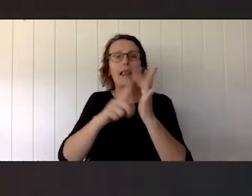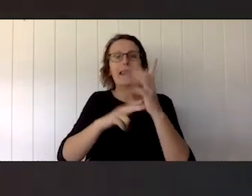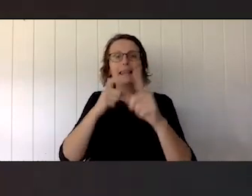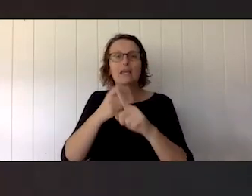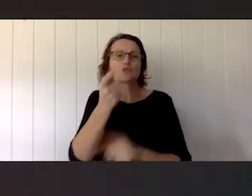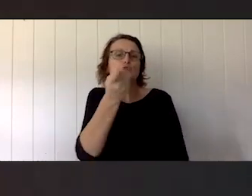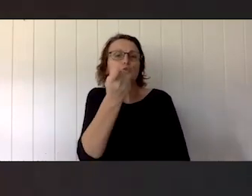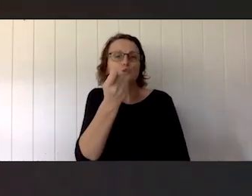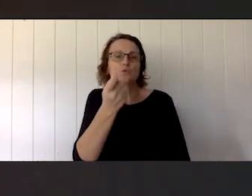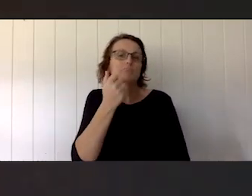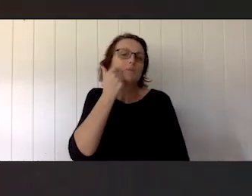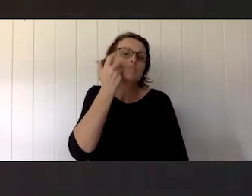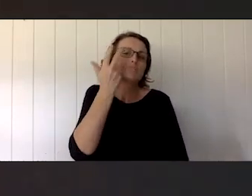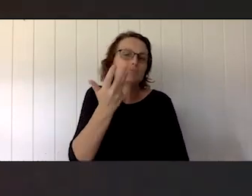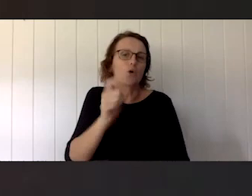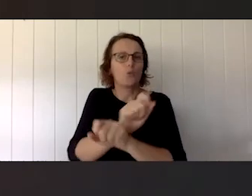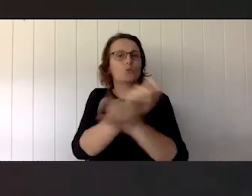the coming days, or we'll send a link in our follow-up email on that